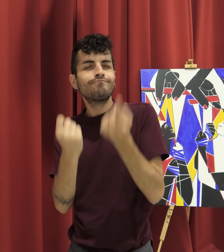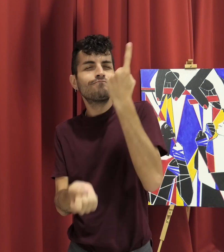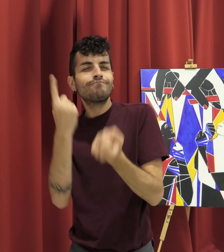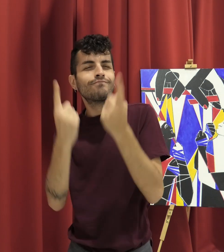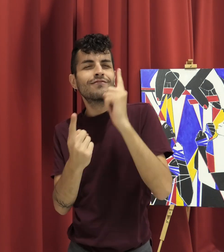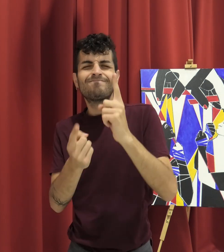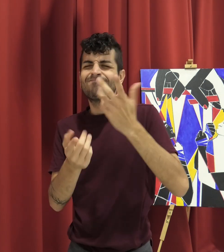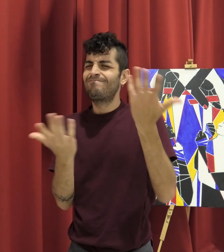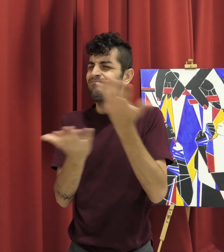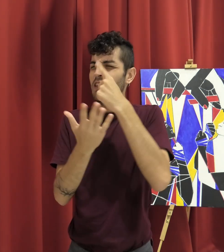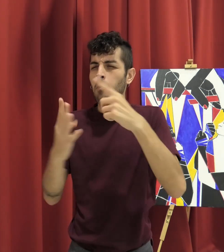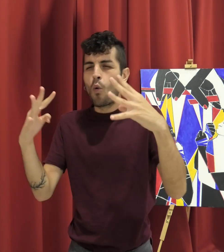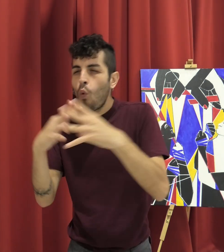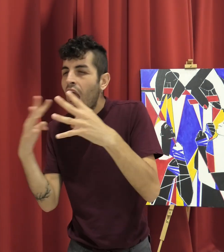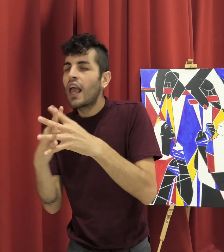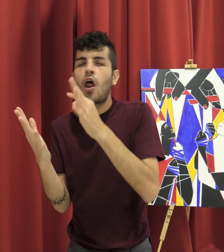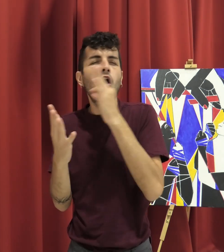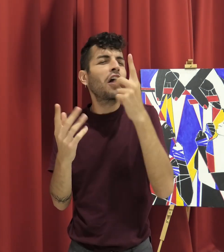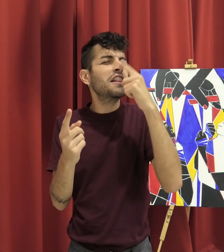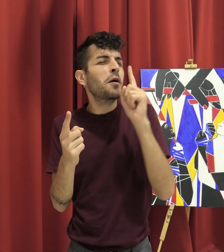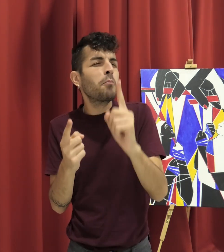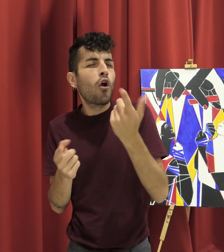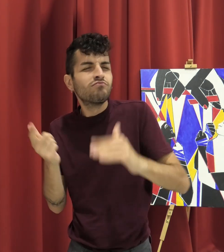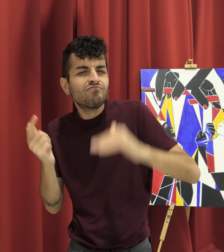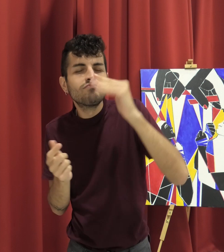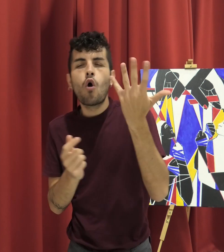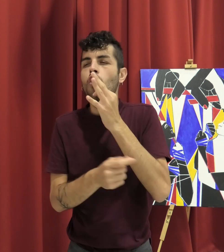and what happens in the world, such as wars,